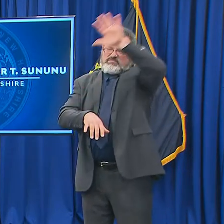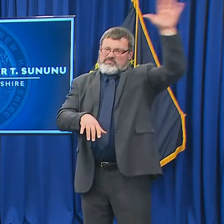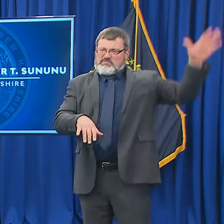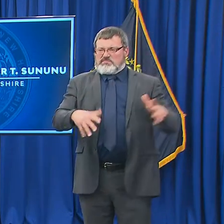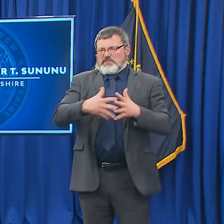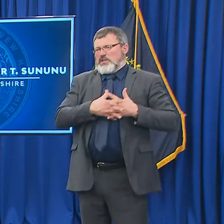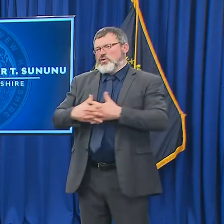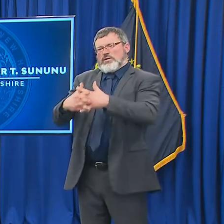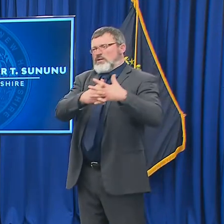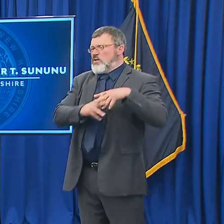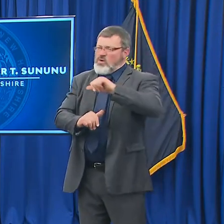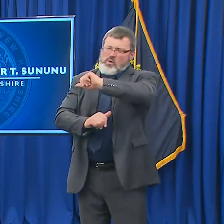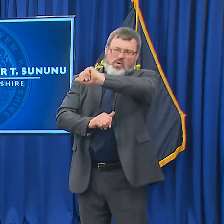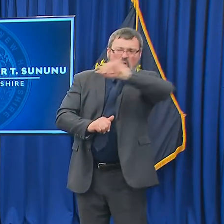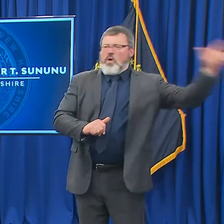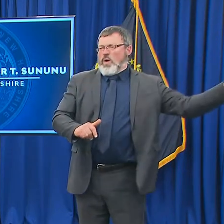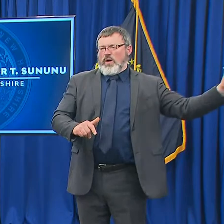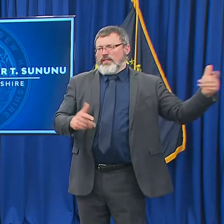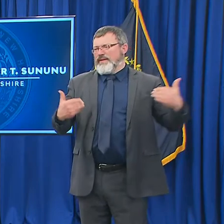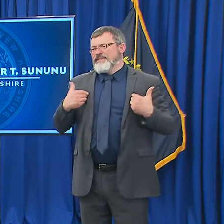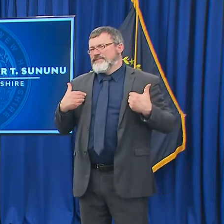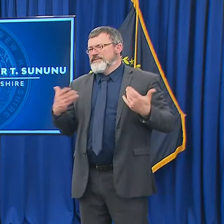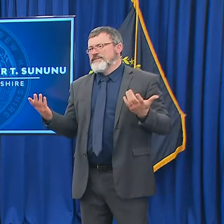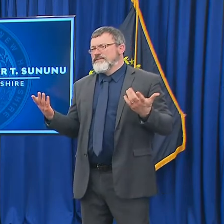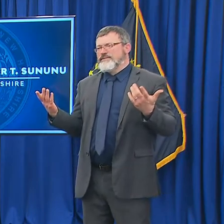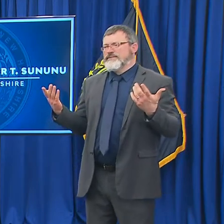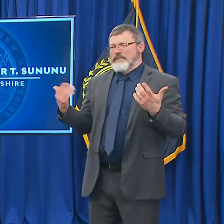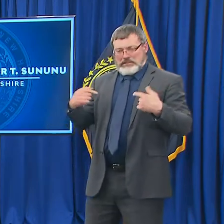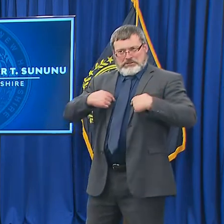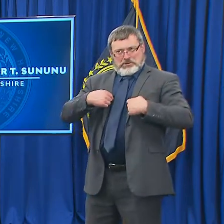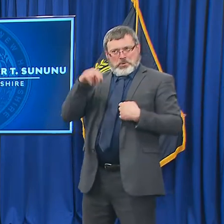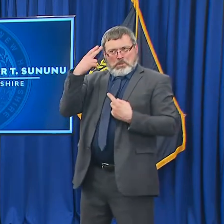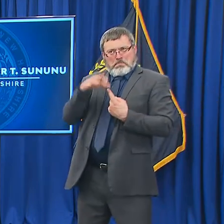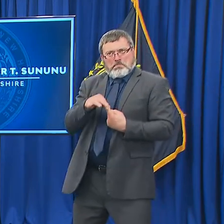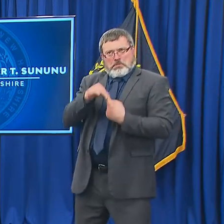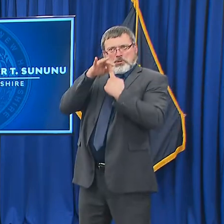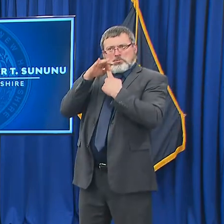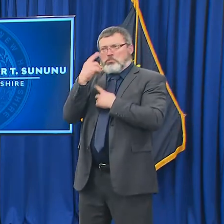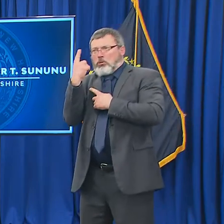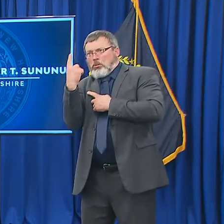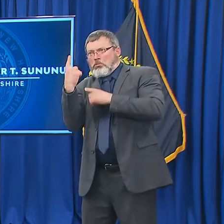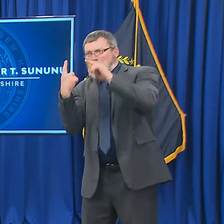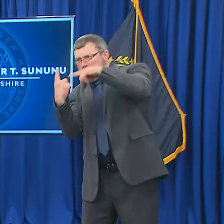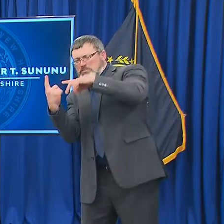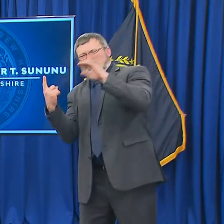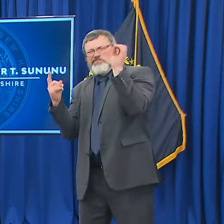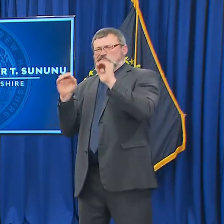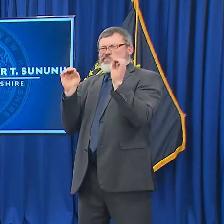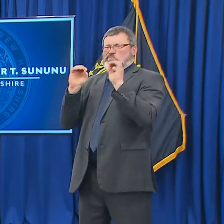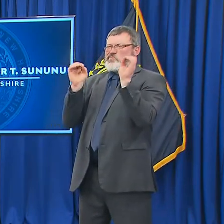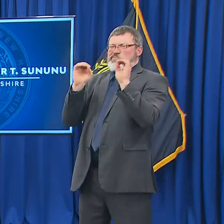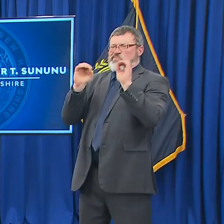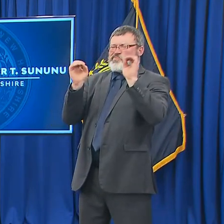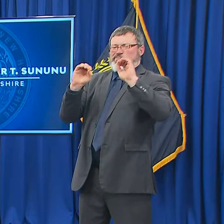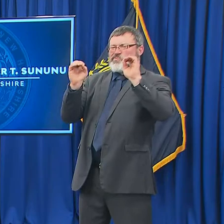It's everything frankly unfortunate that we anticipated. Look at I would tell you. You know what's one of the reasons I show the graph I I'm not showing this week.